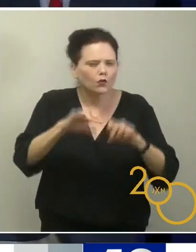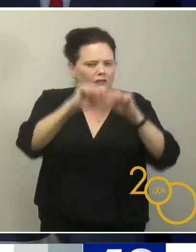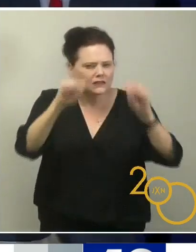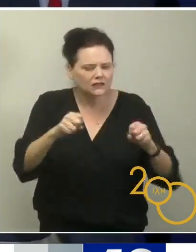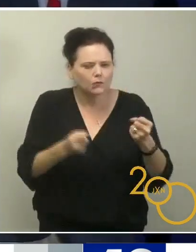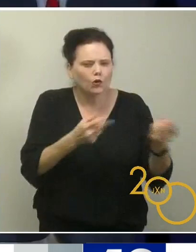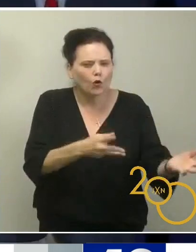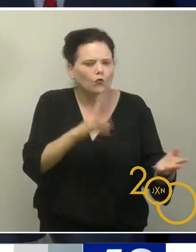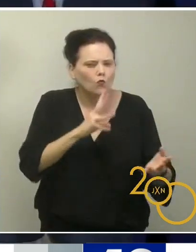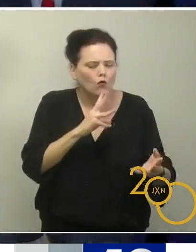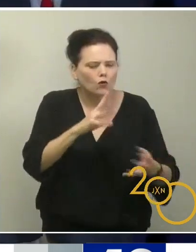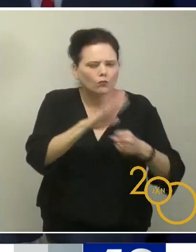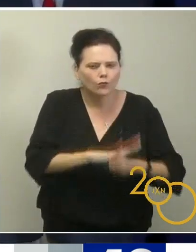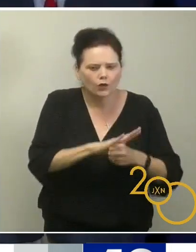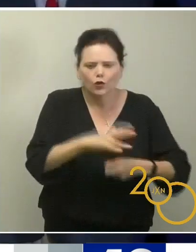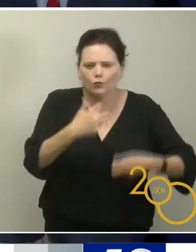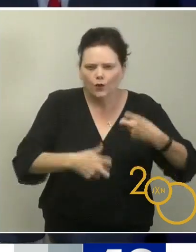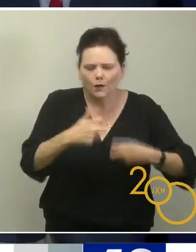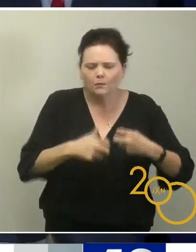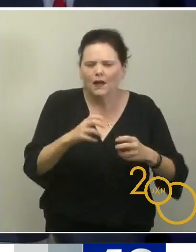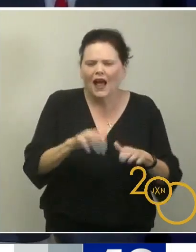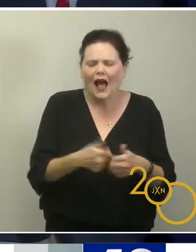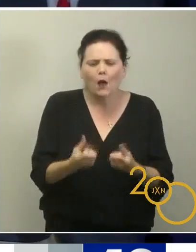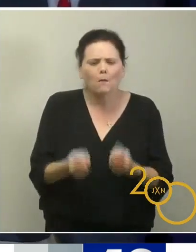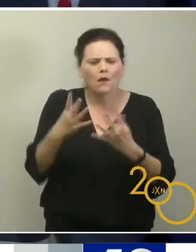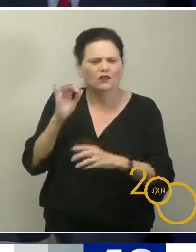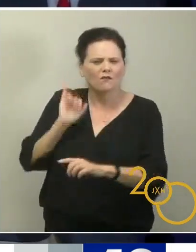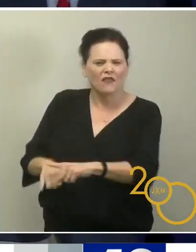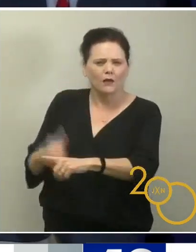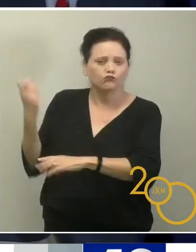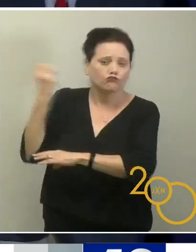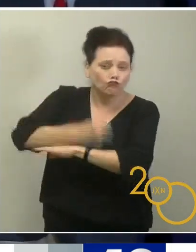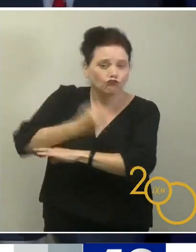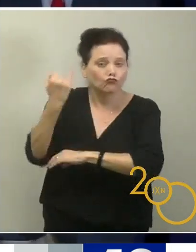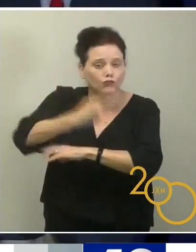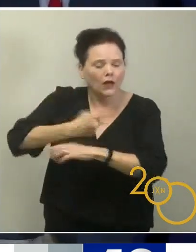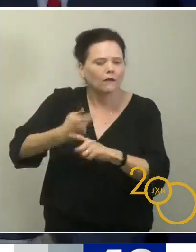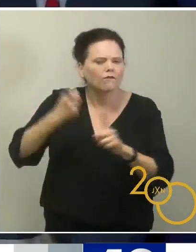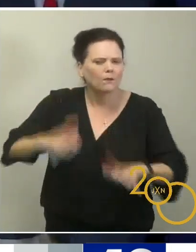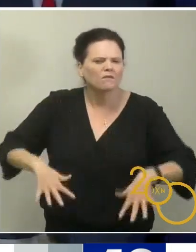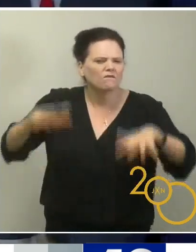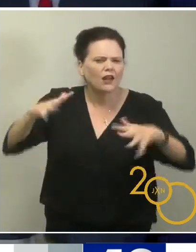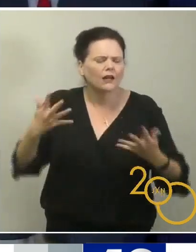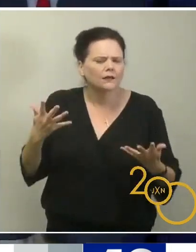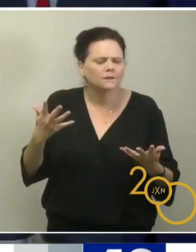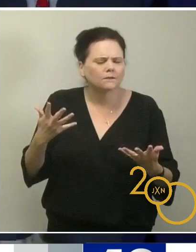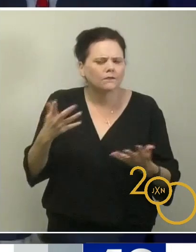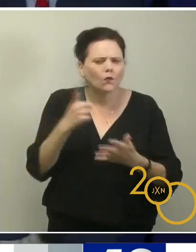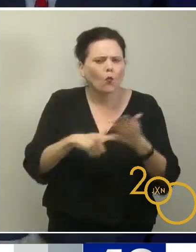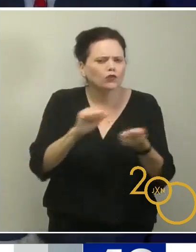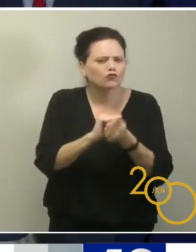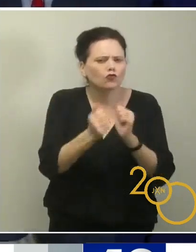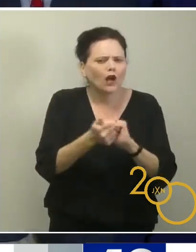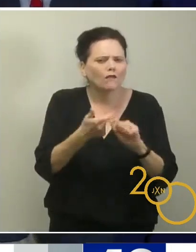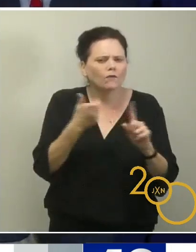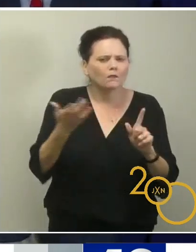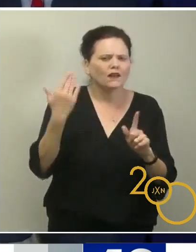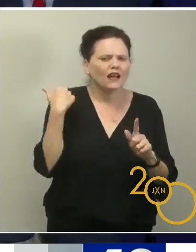THIS WAS KNOWN ABOUT SINCE FRIDAY.IT WAS ANNOUNCED TILL STATE THAT THE FLOODING WAS PUTTING THE STRAIN ON THE SYSTEM AND THE NEED TO WATER PRESSURE ISSUES.